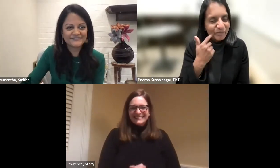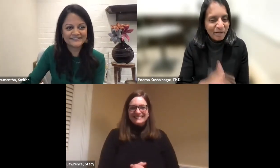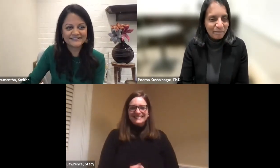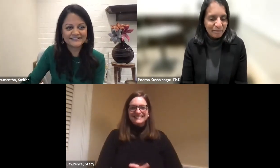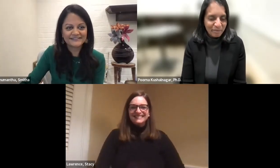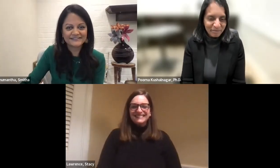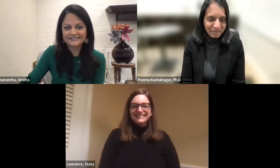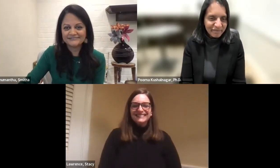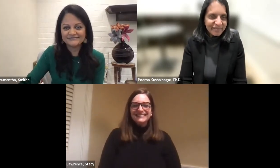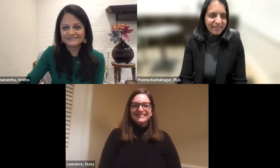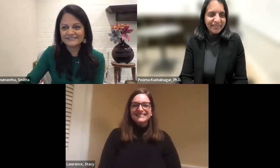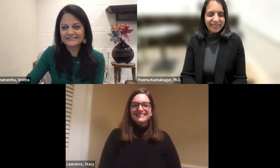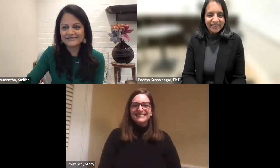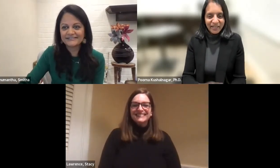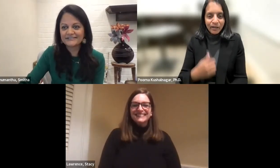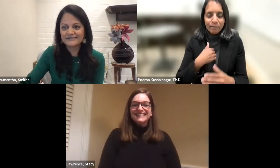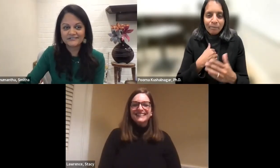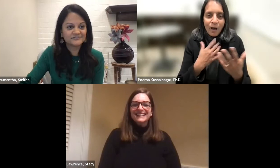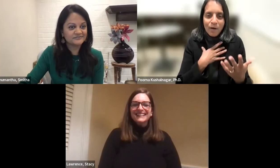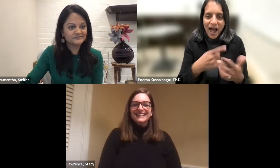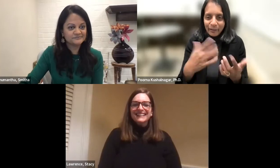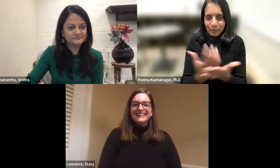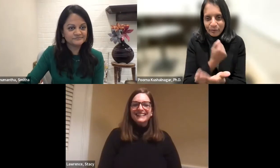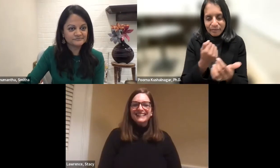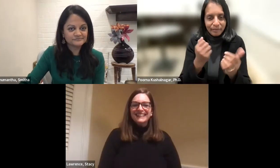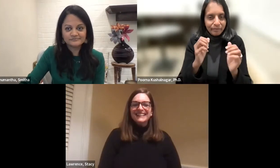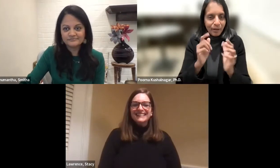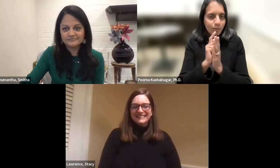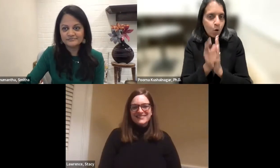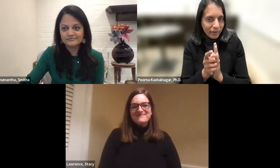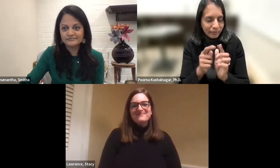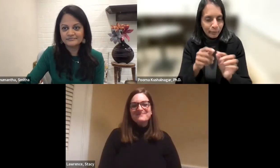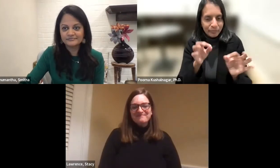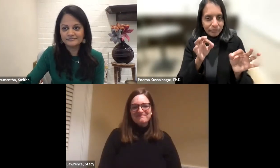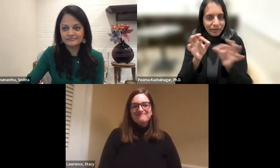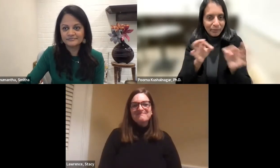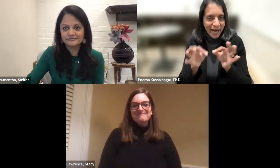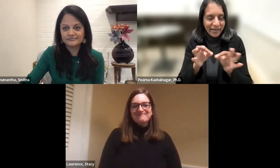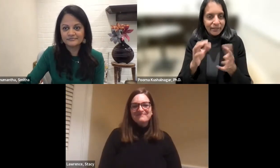and introduce yourselves-- Sure. I would like to take a moment,